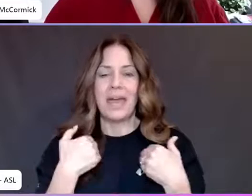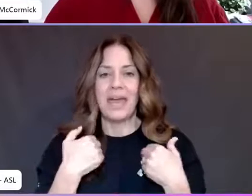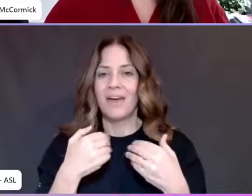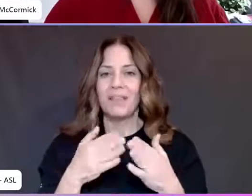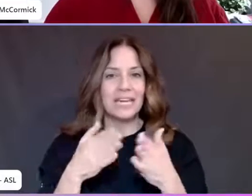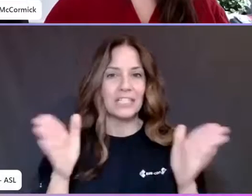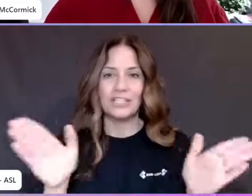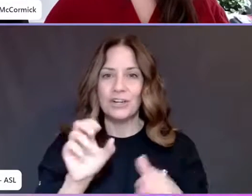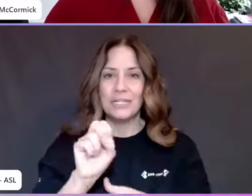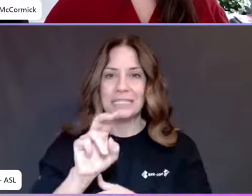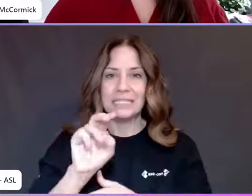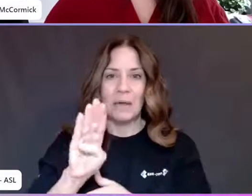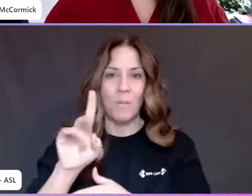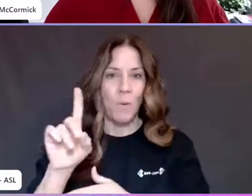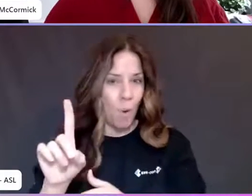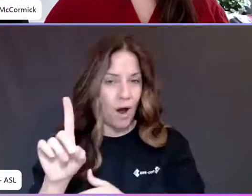Question about severity again,